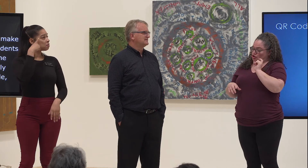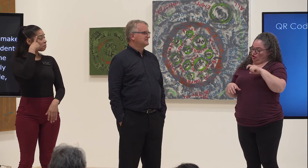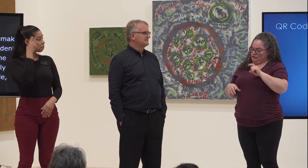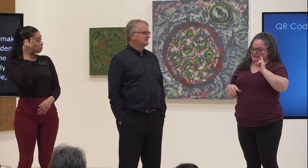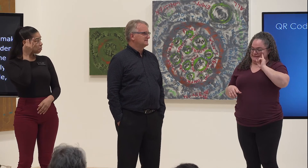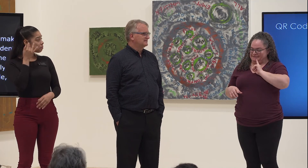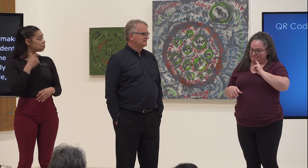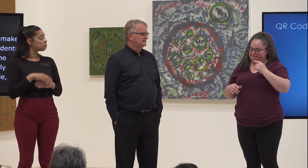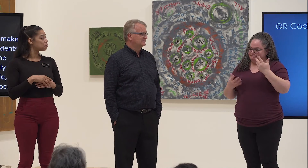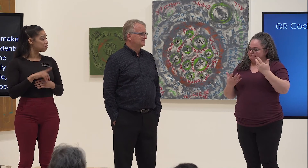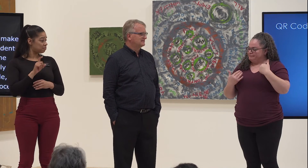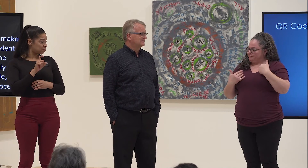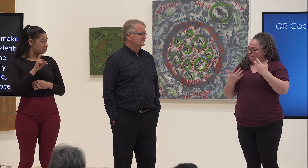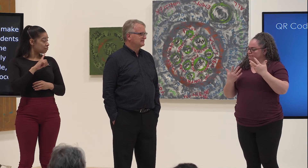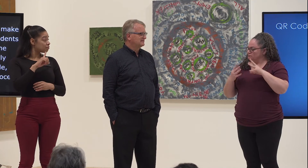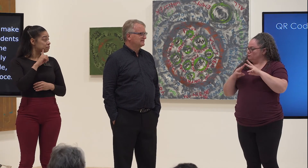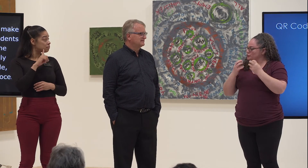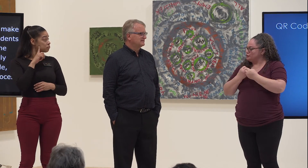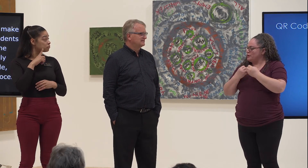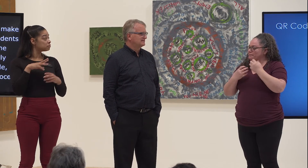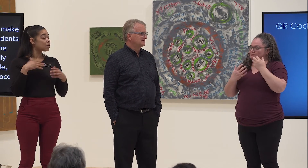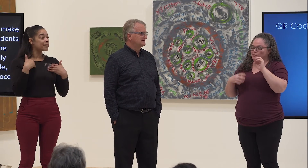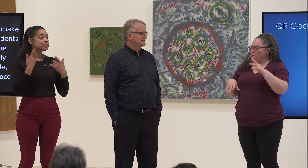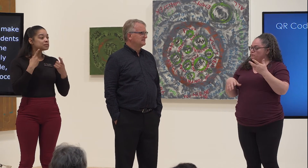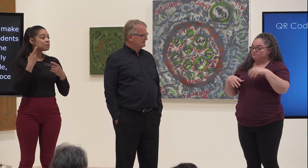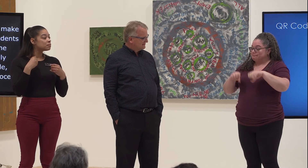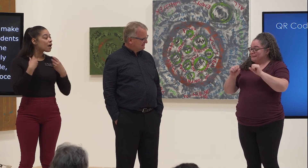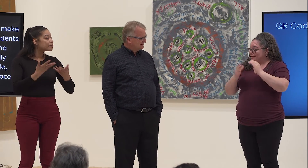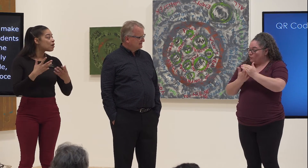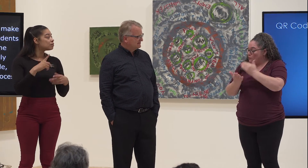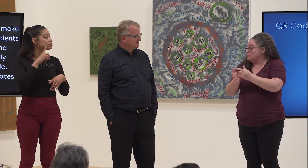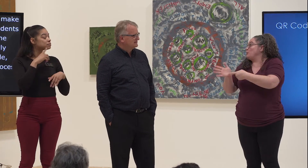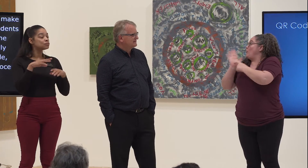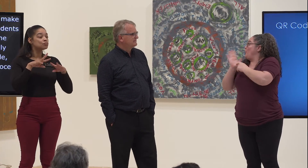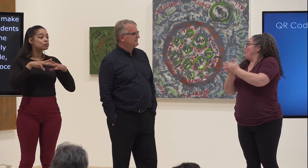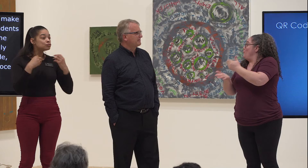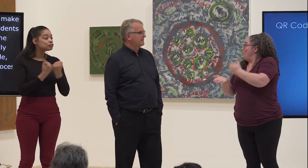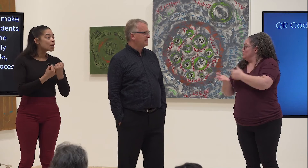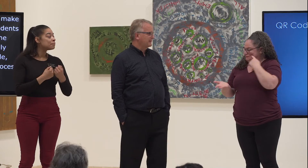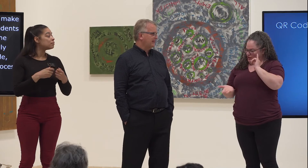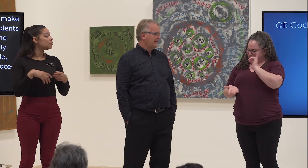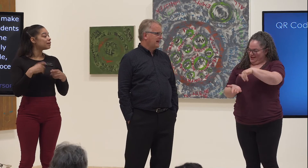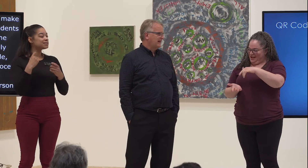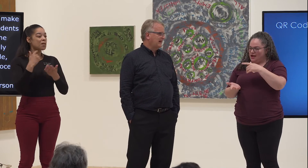so--also as a Deaf person. Are there workshops? Are there courses--required courses?